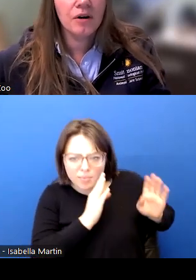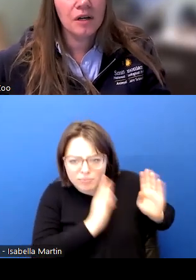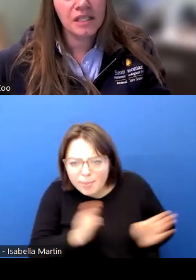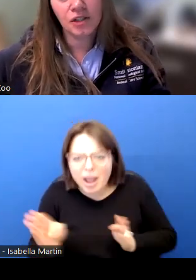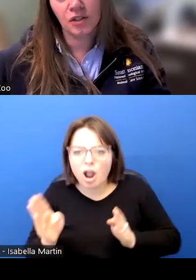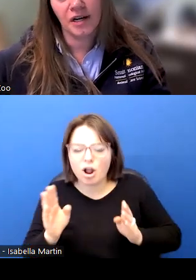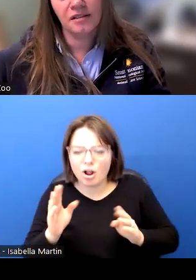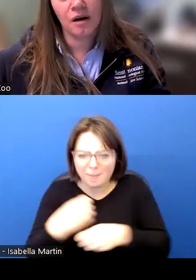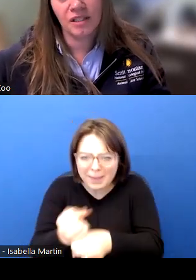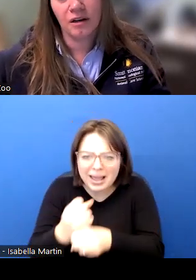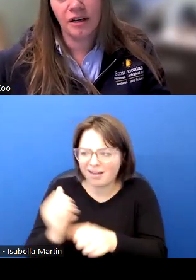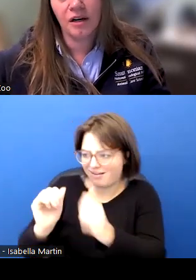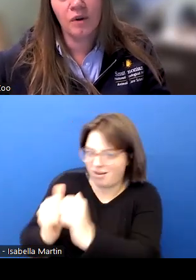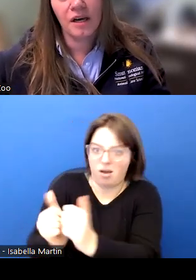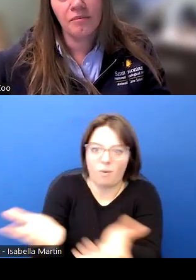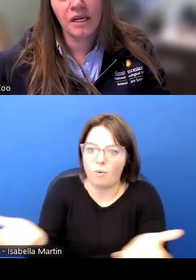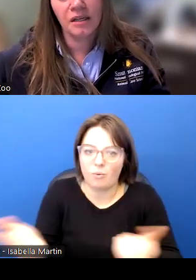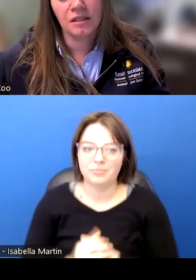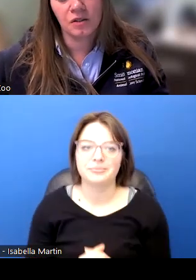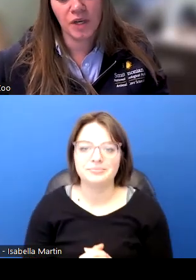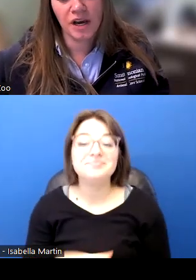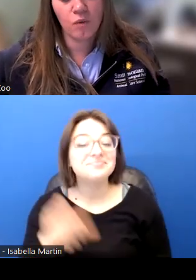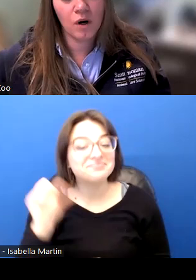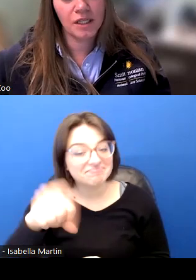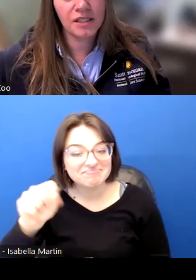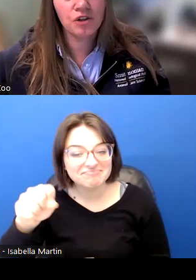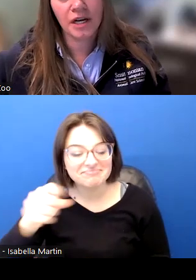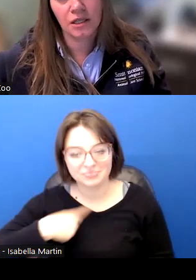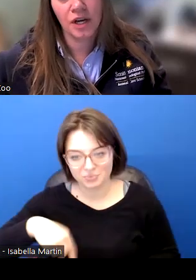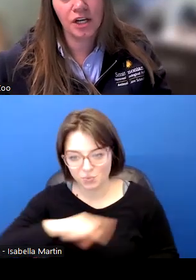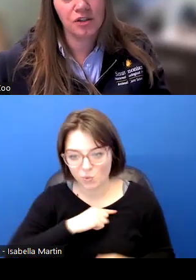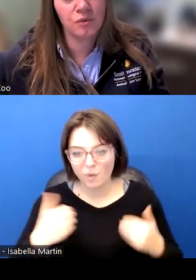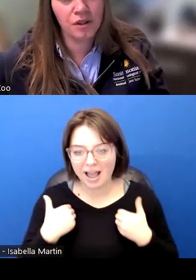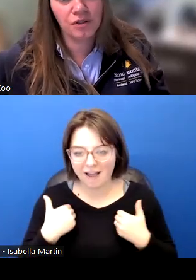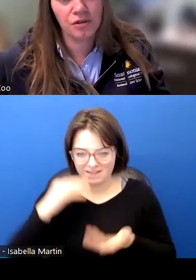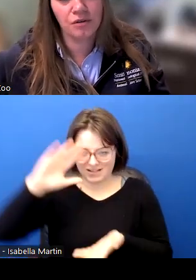call a centralized commissary and what that means is we have one centralized location within the zoo